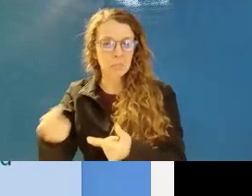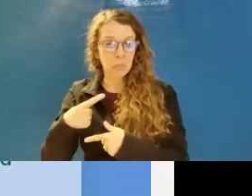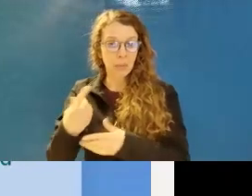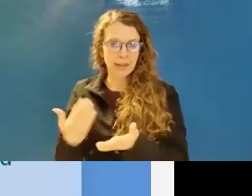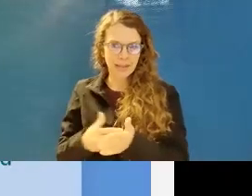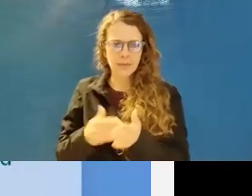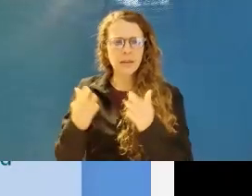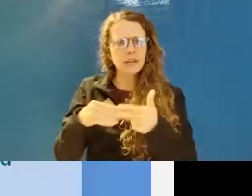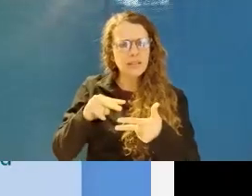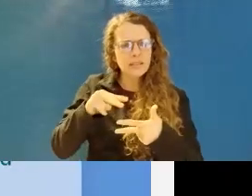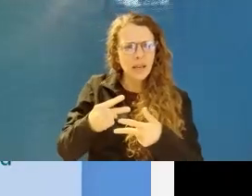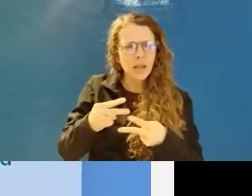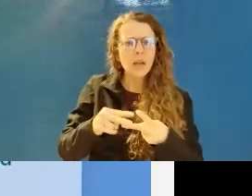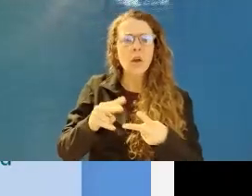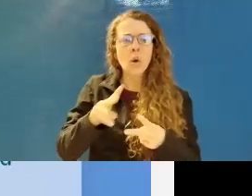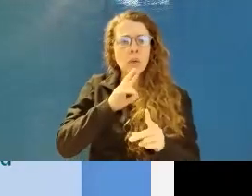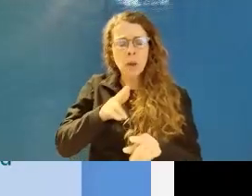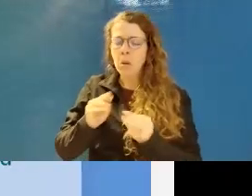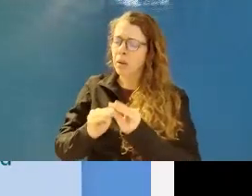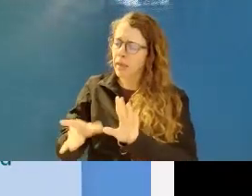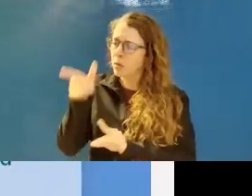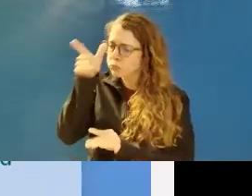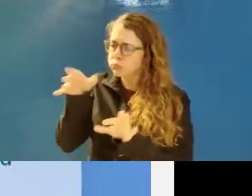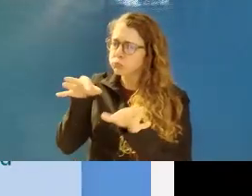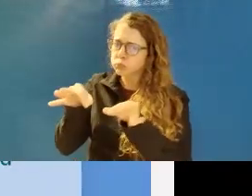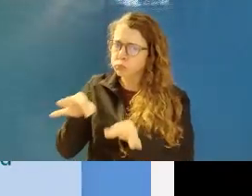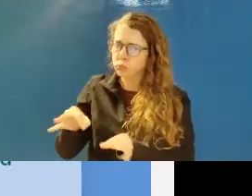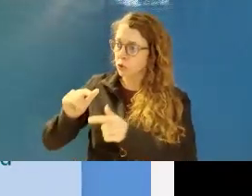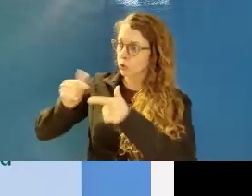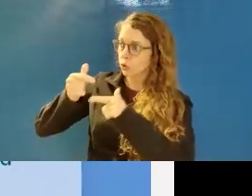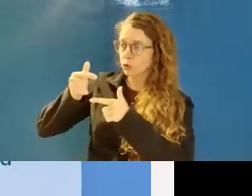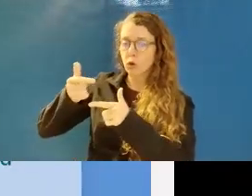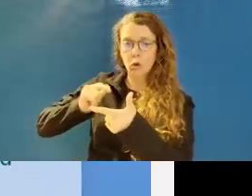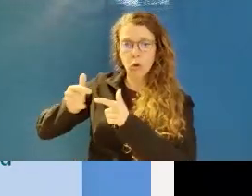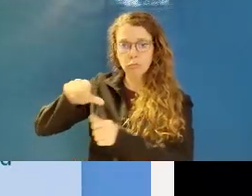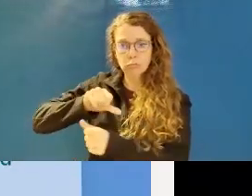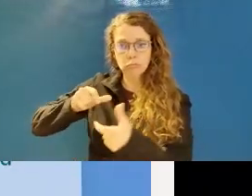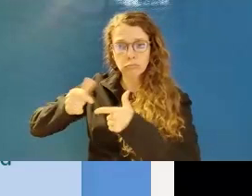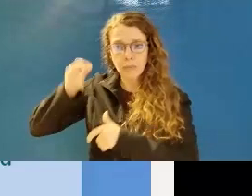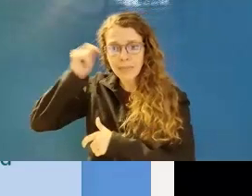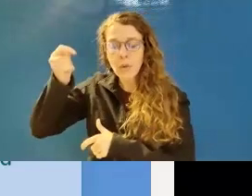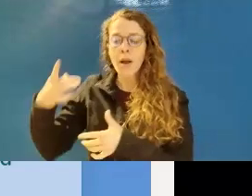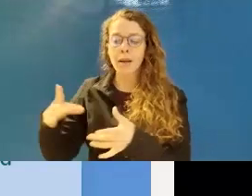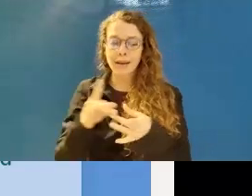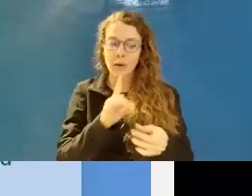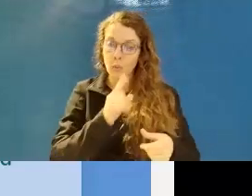a clear and logical explanation of the social interactionist theory. You connect a theory to real life situations, such as children